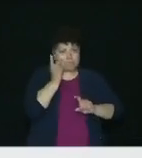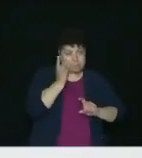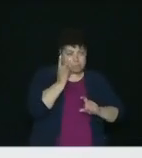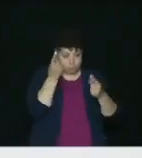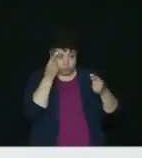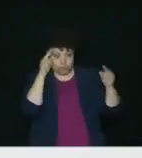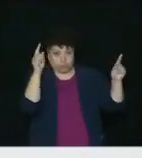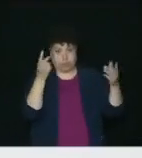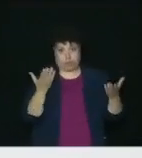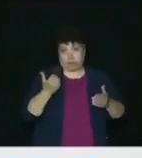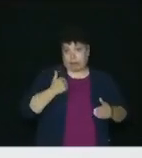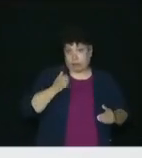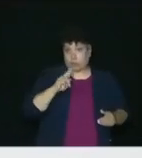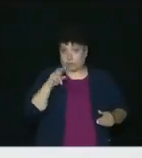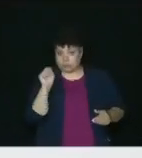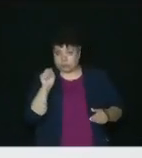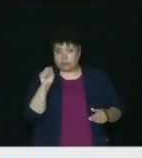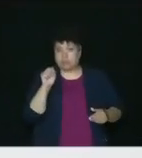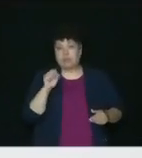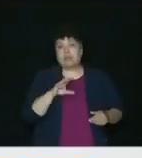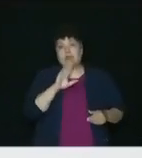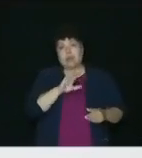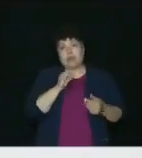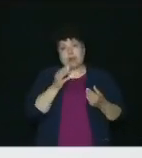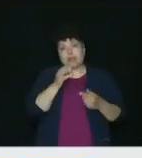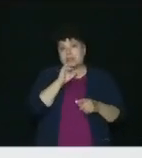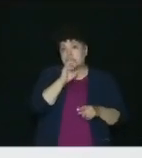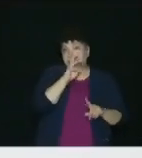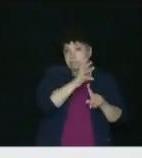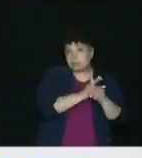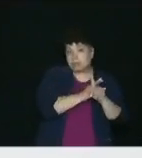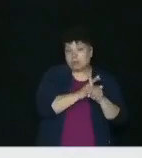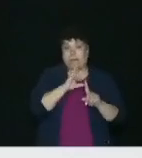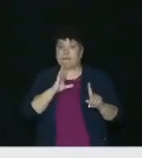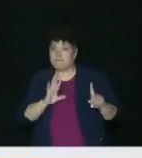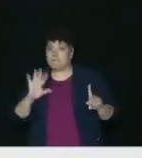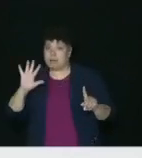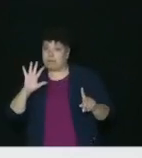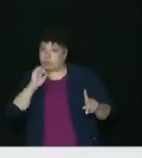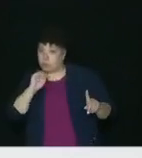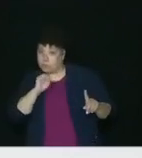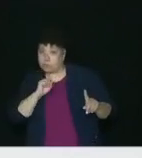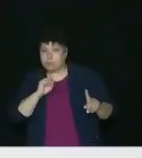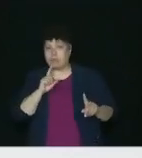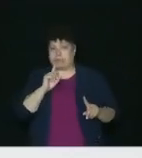AND THE CLINICAL TRIALS, WITH OMICRON SO EQUATED IN CANADA AND